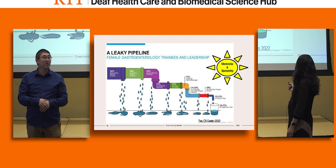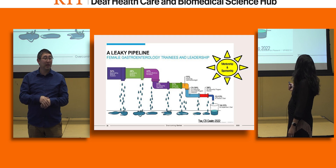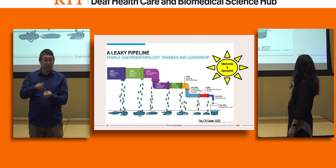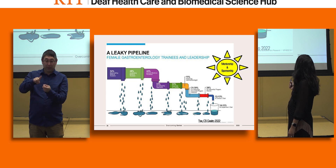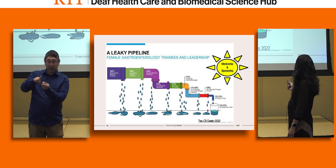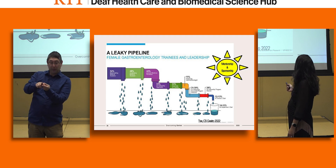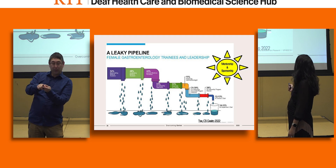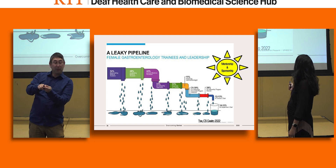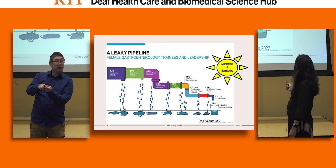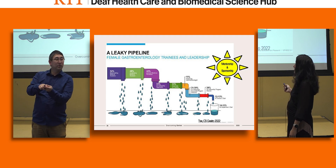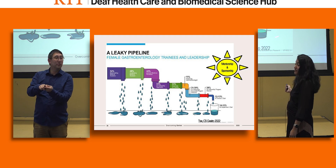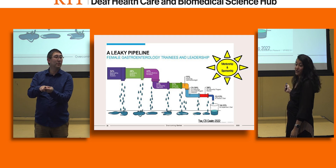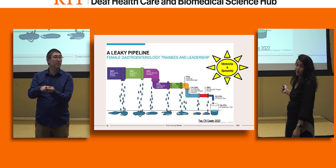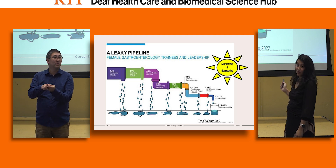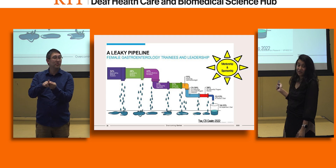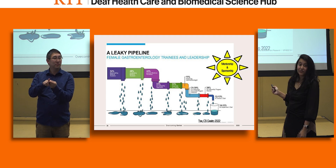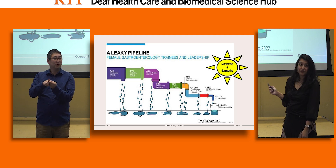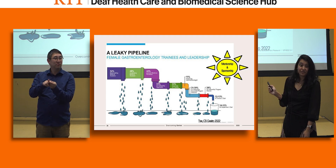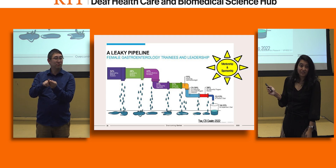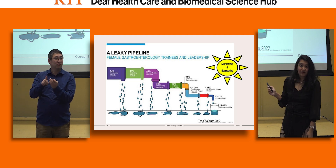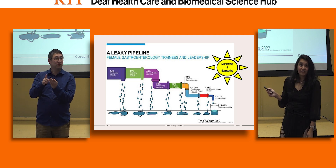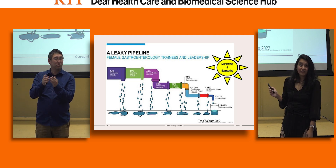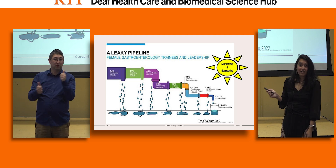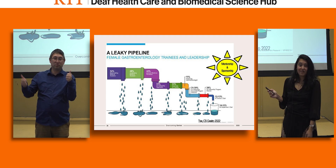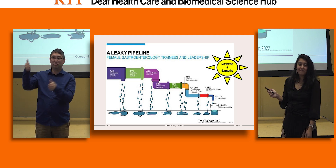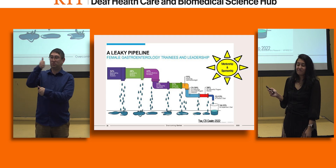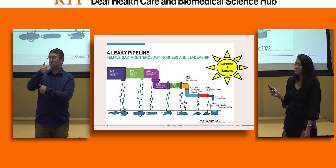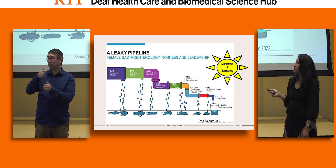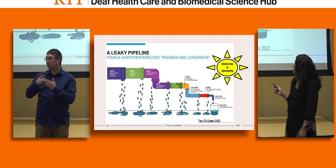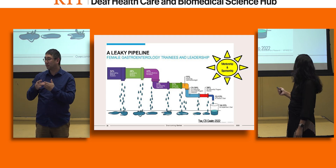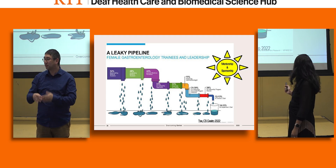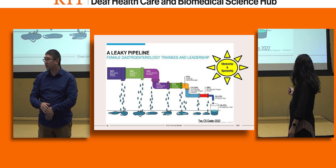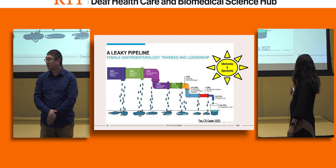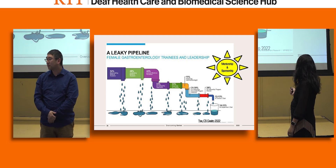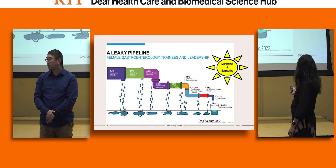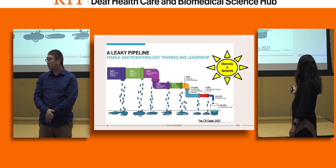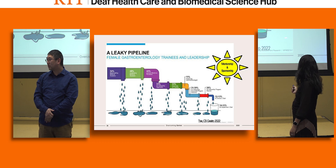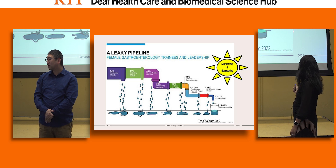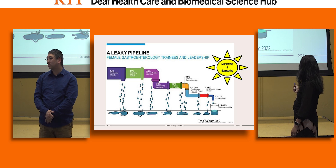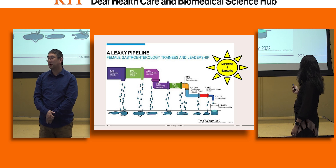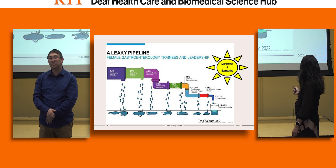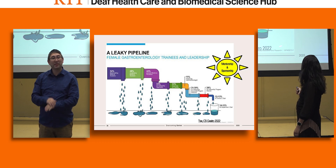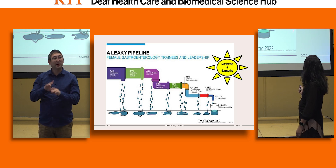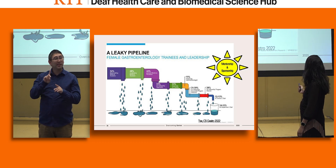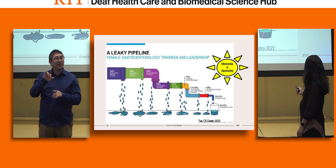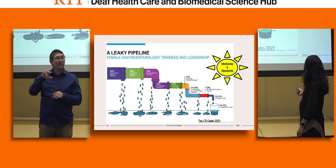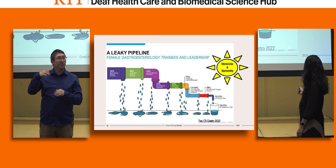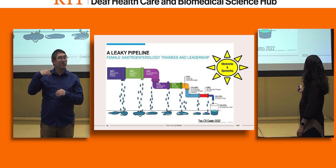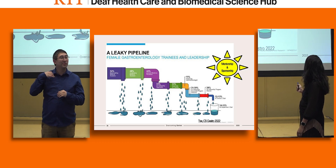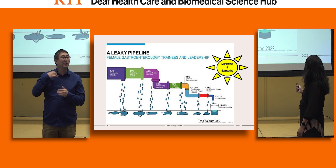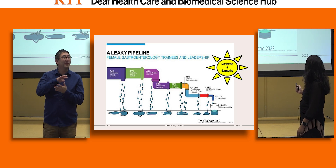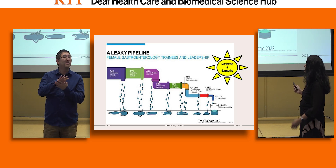and then very few are division chairs. And then, in terms of--